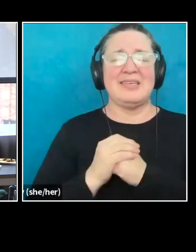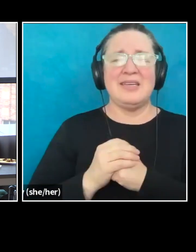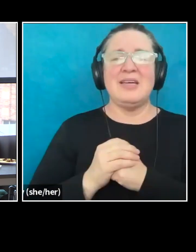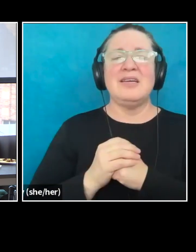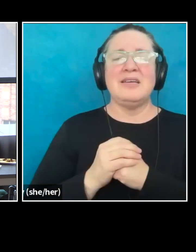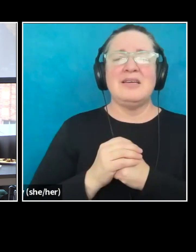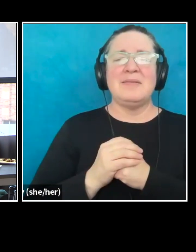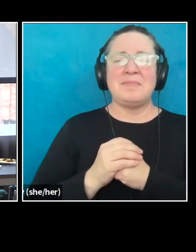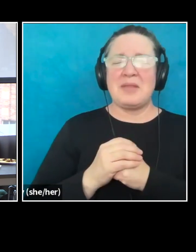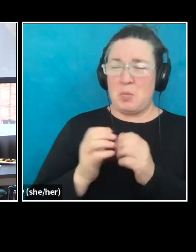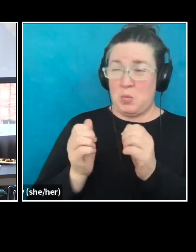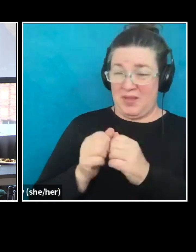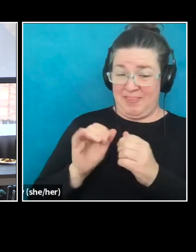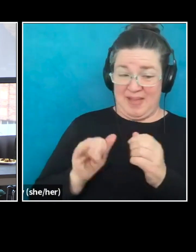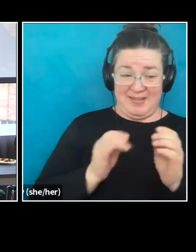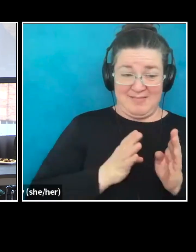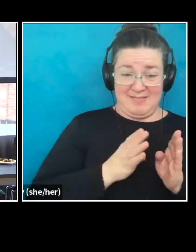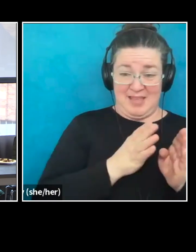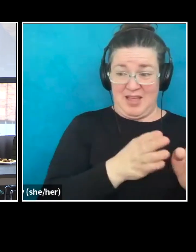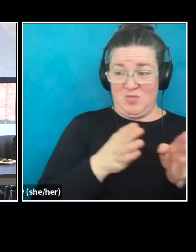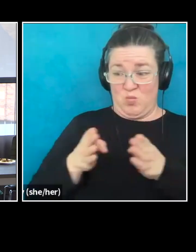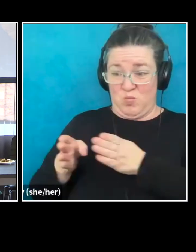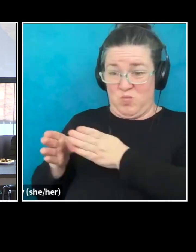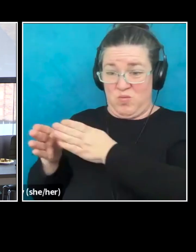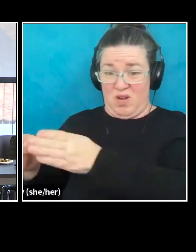I want people to I I represent the downtown. I want people to come downtown and walk around